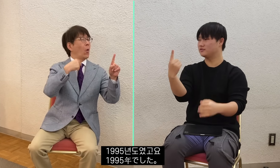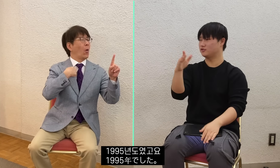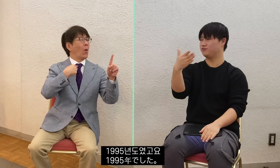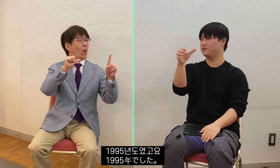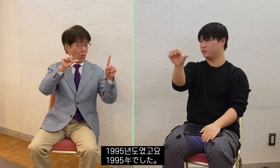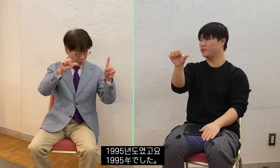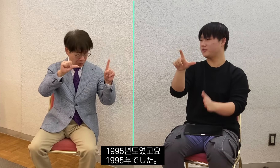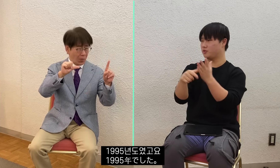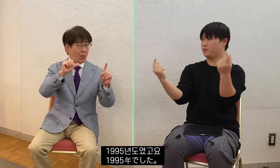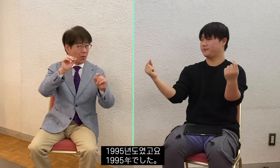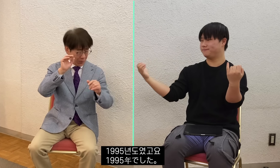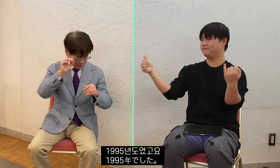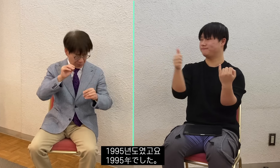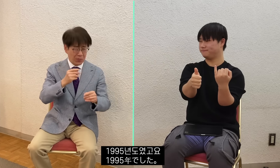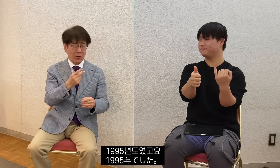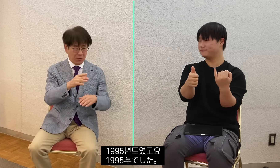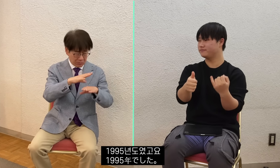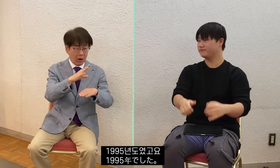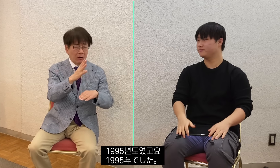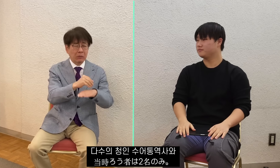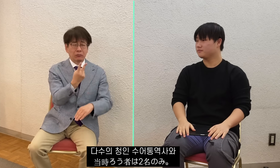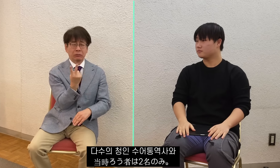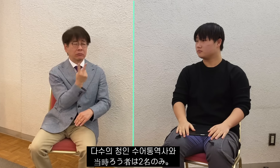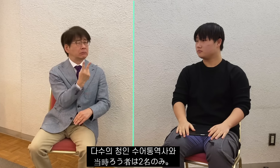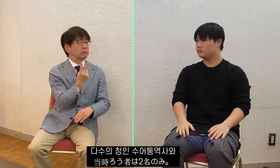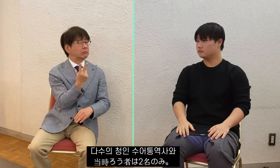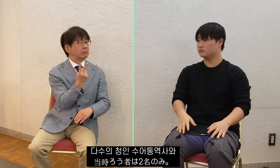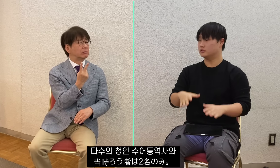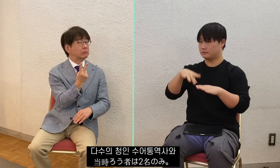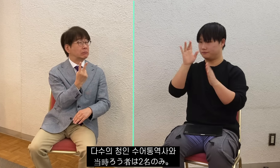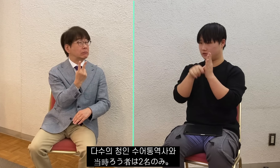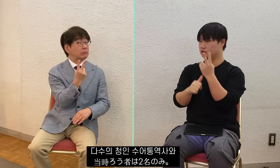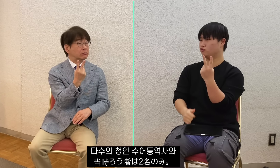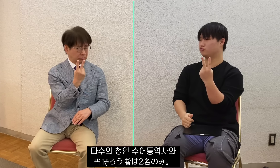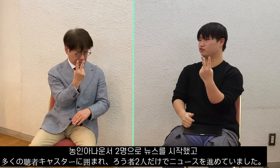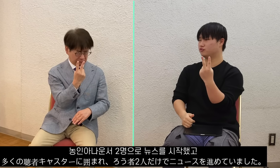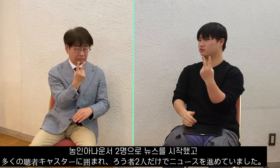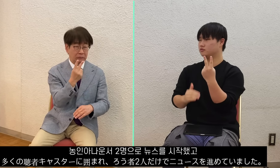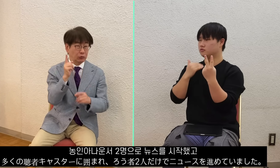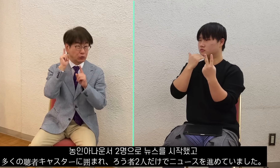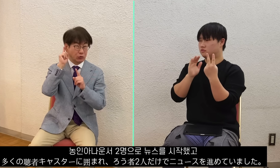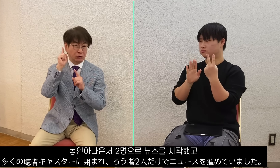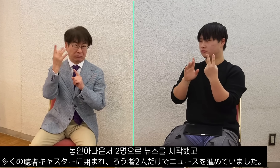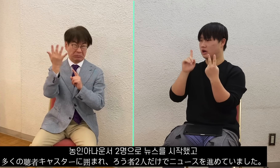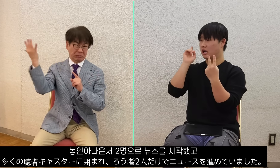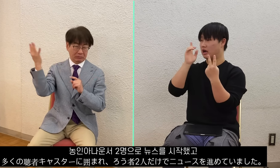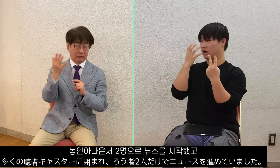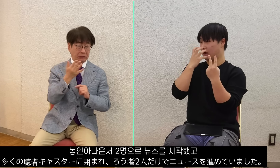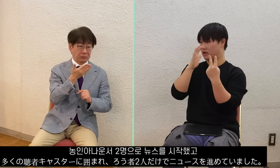It was 1995. I started the news with a large number of sign language interpreters